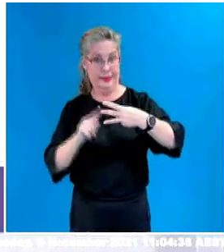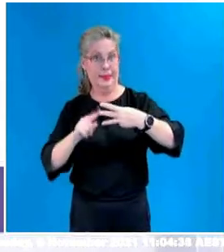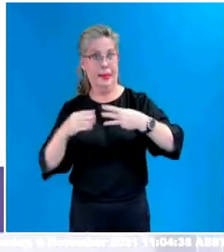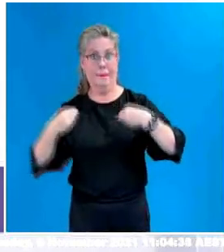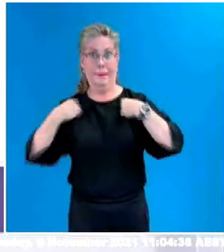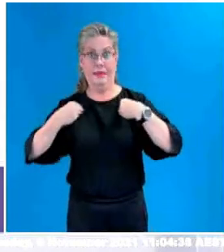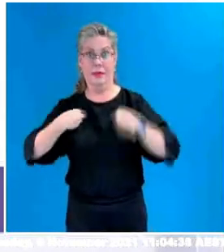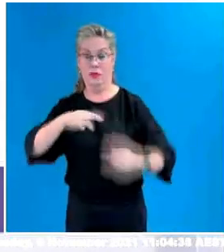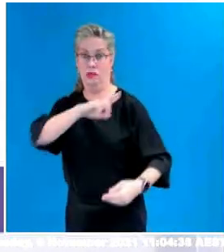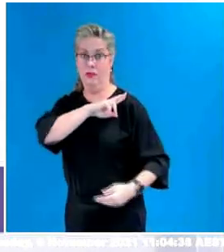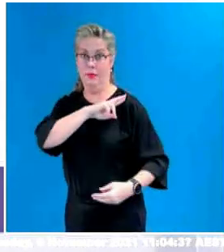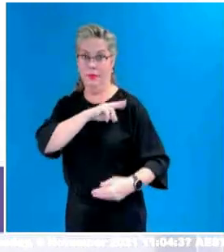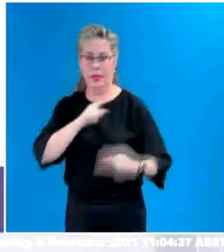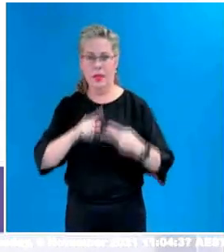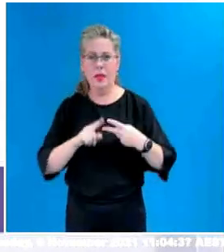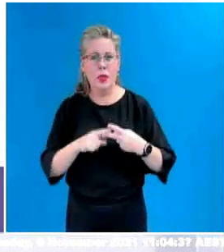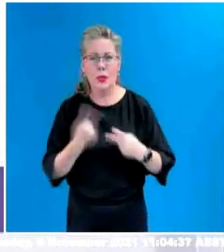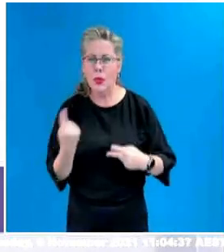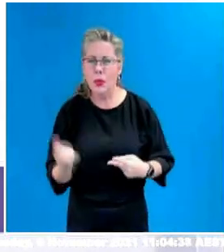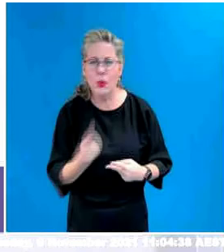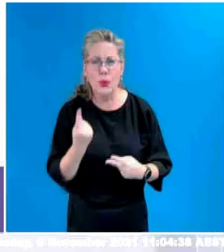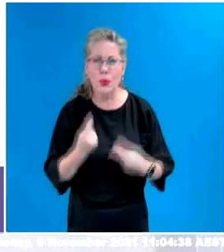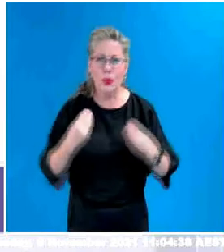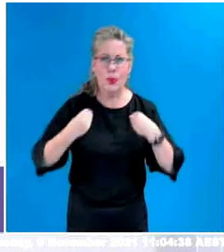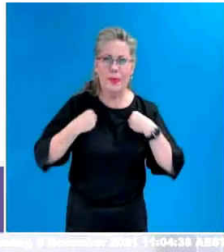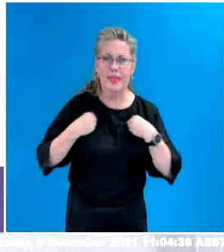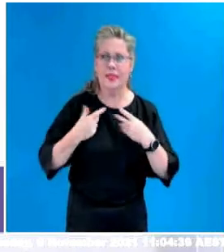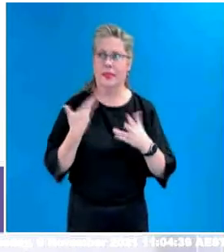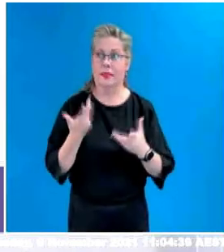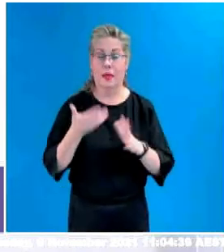a misunderstanding that this only applies to businesses that are